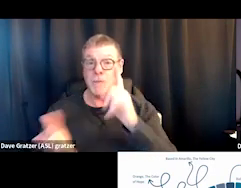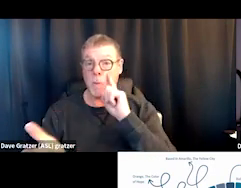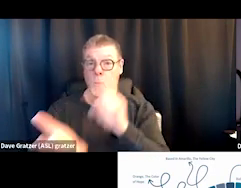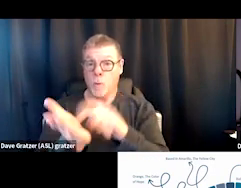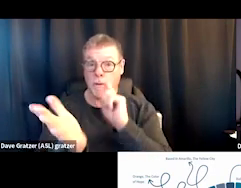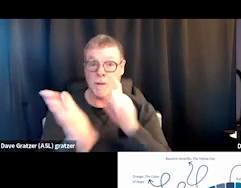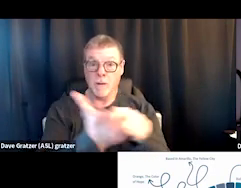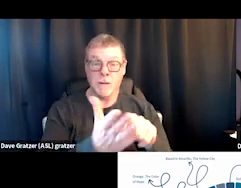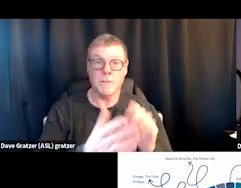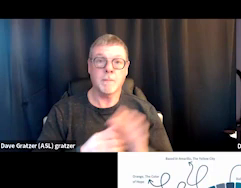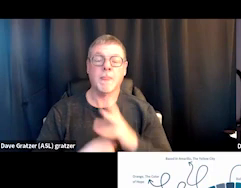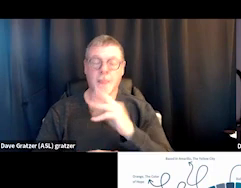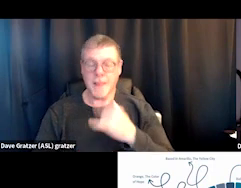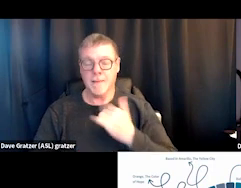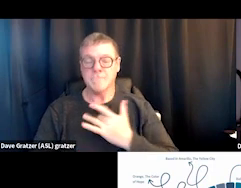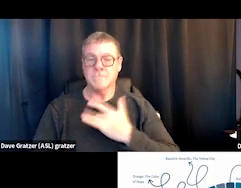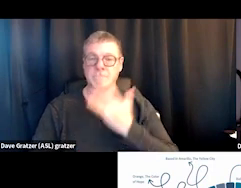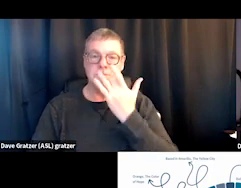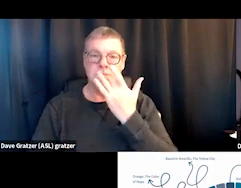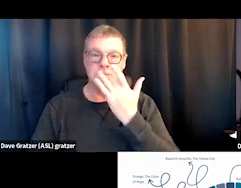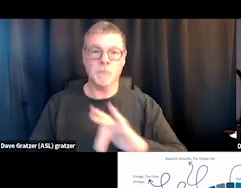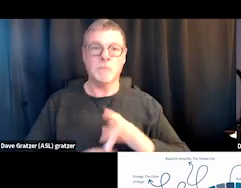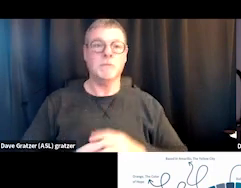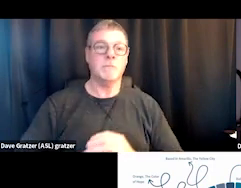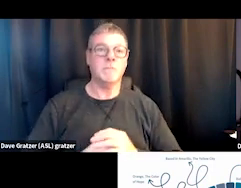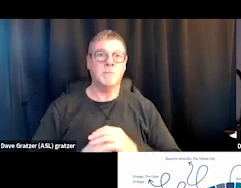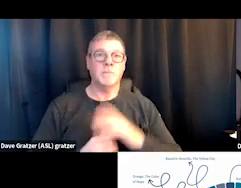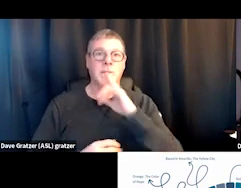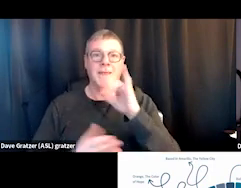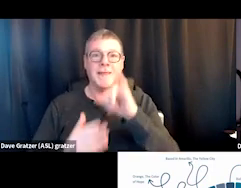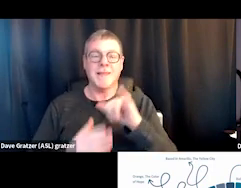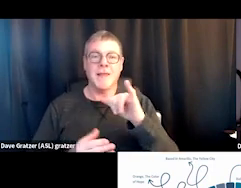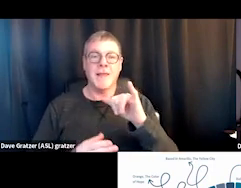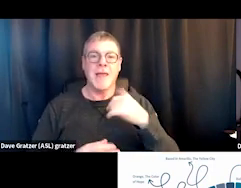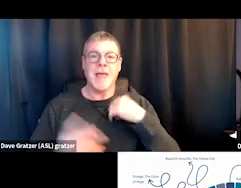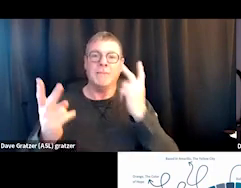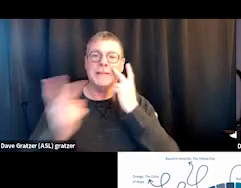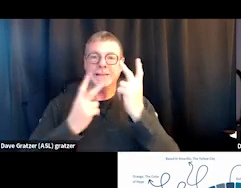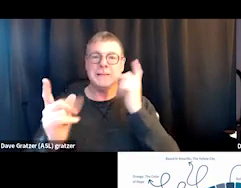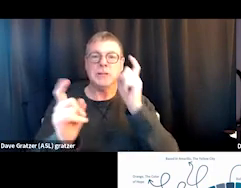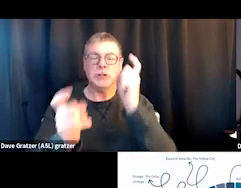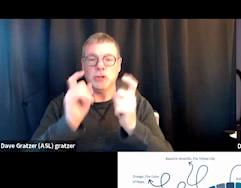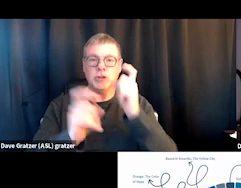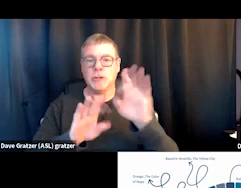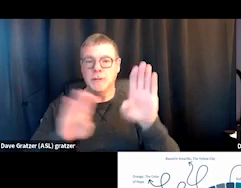and I feel fortunate to be able to see these miracles occur, is, I'm seeing the changes in behaviors and mannerisms,